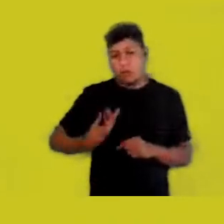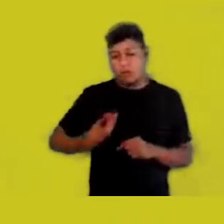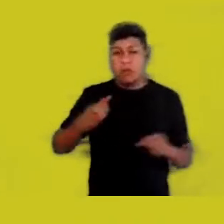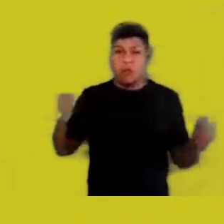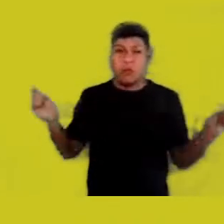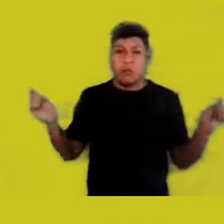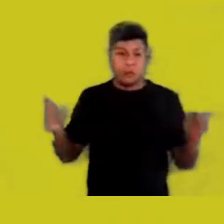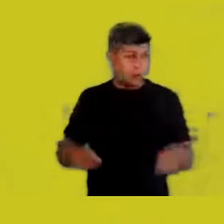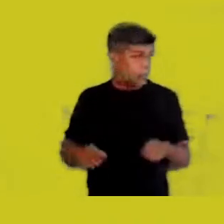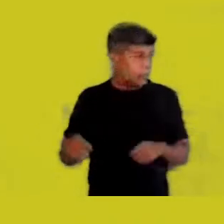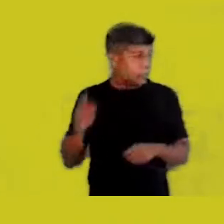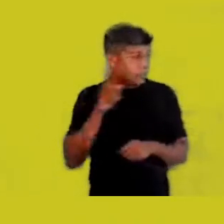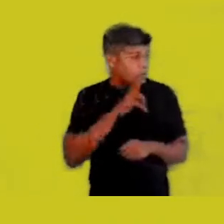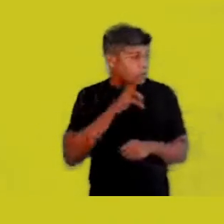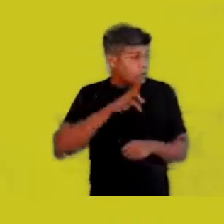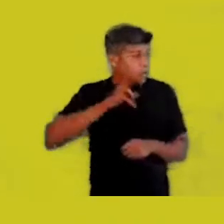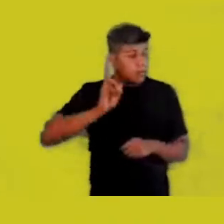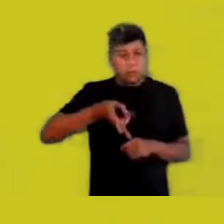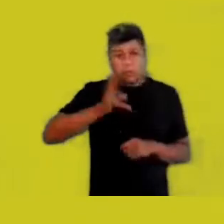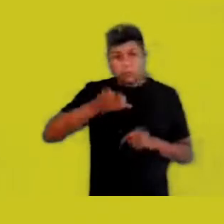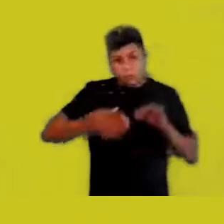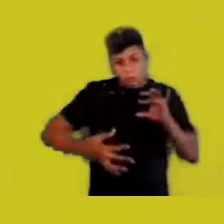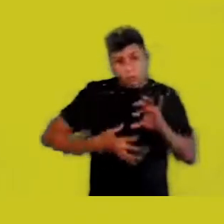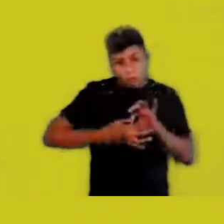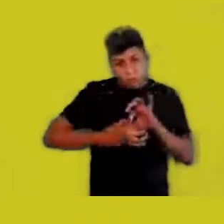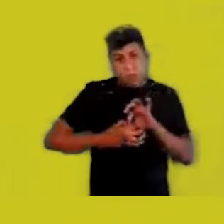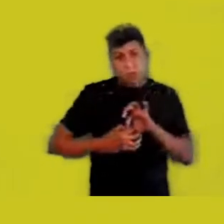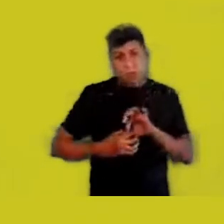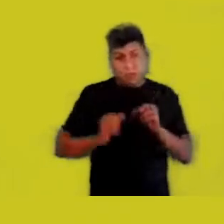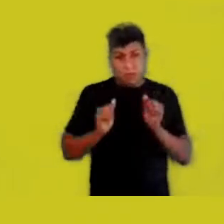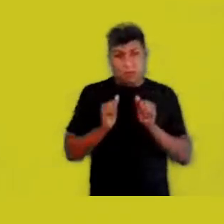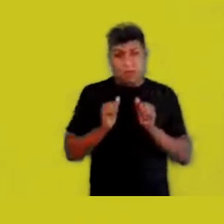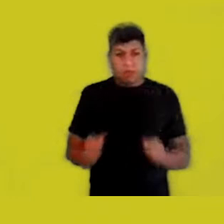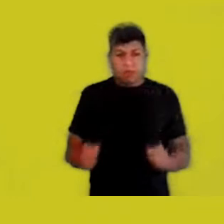of permanently restoring ties, therefore potentializing enchantments,